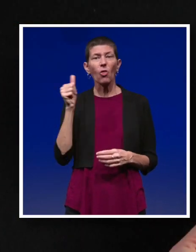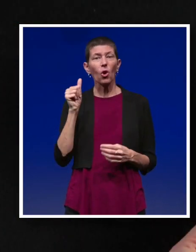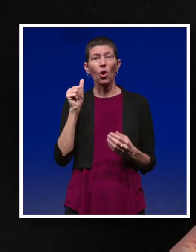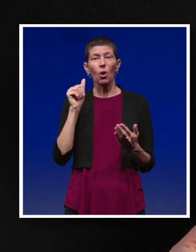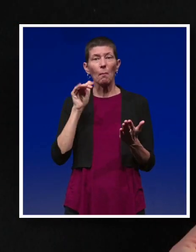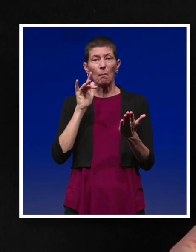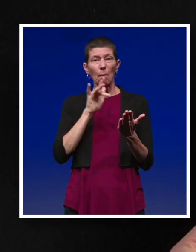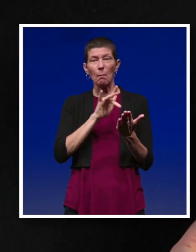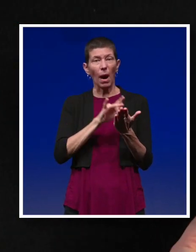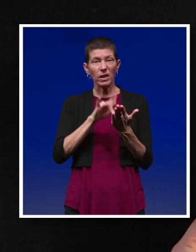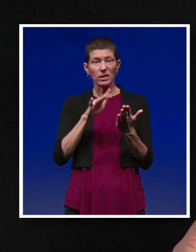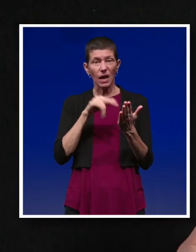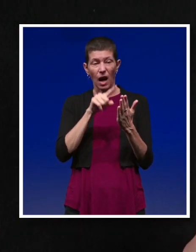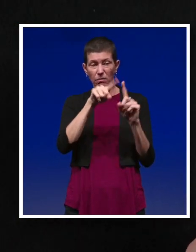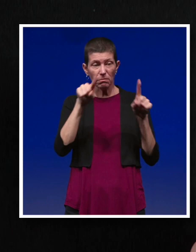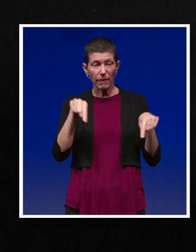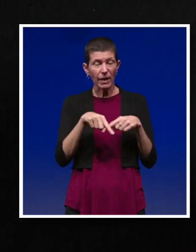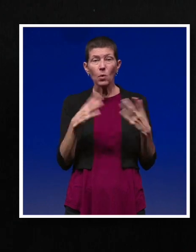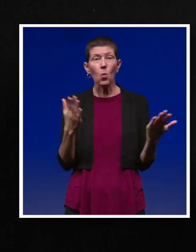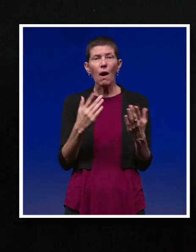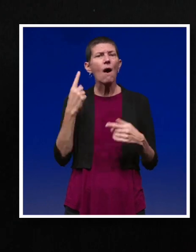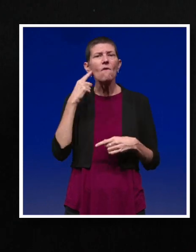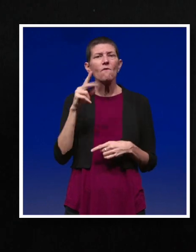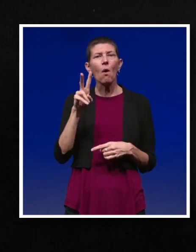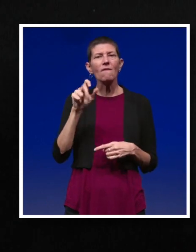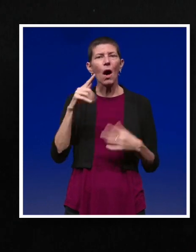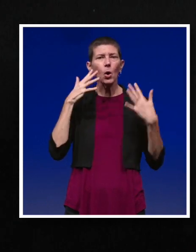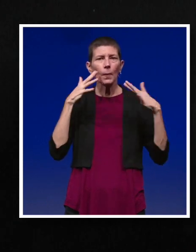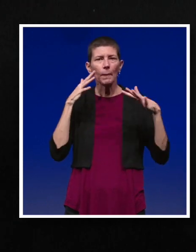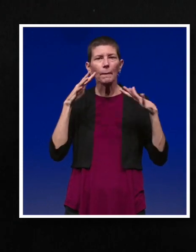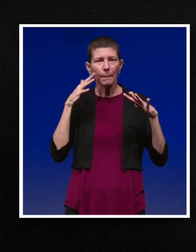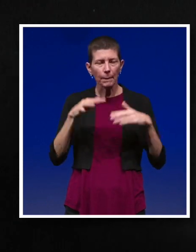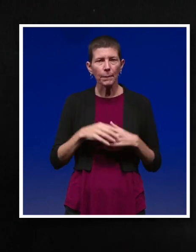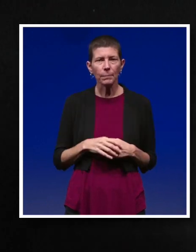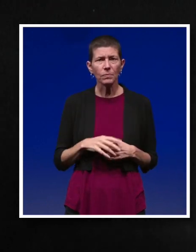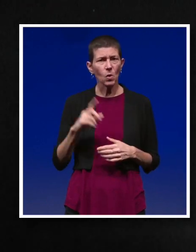The remaining physical buttons on the iPad are the volume buttons.